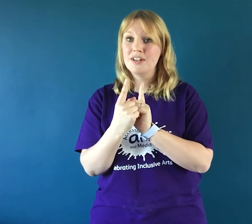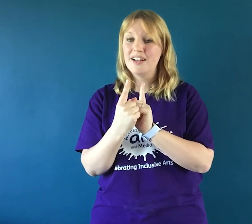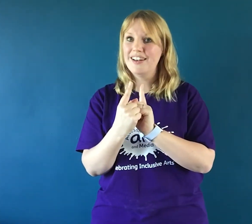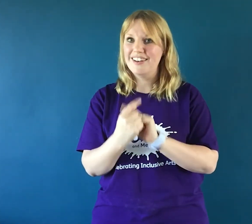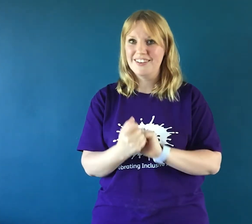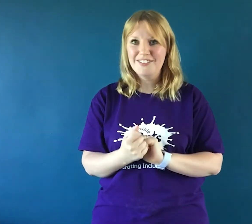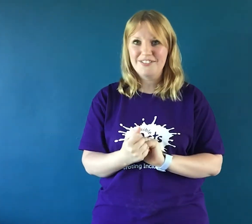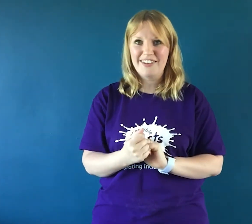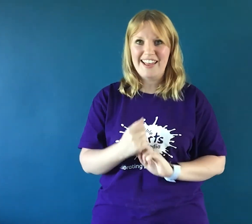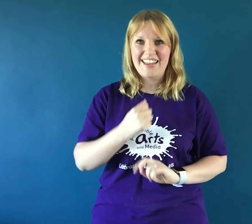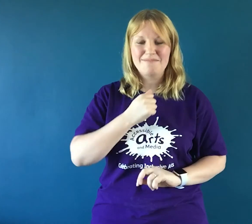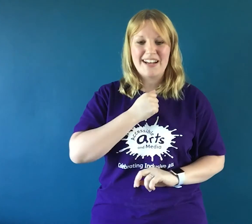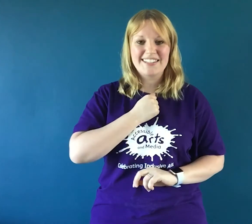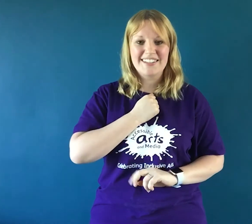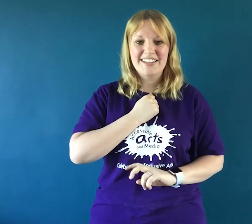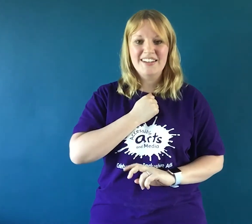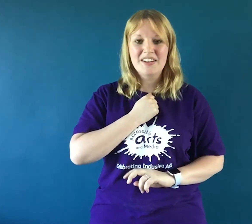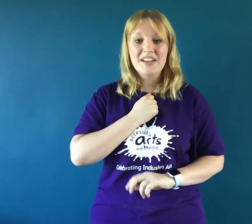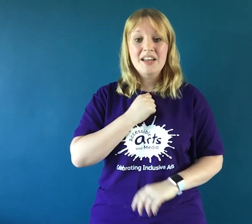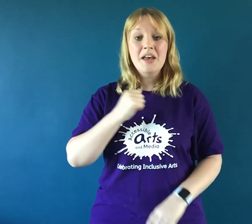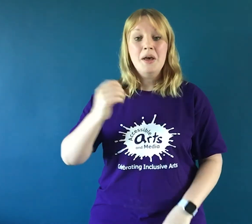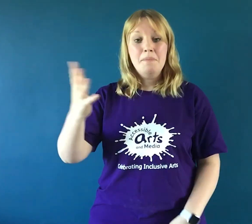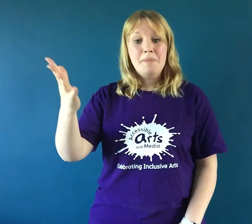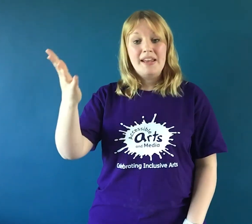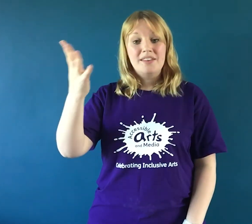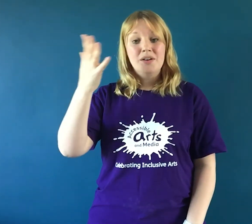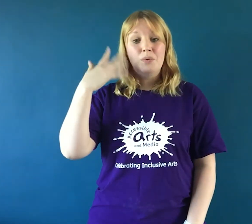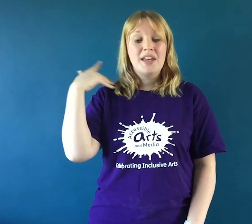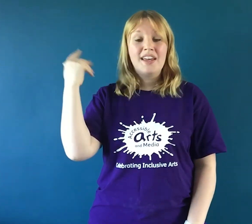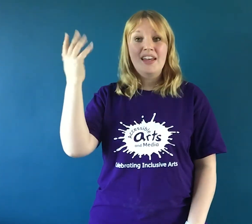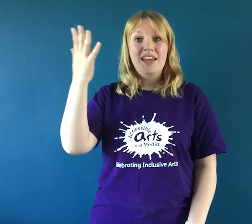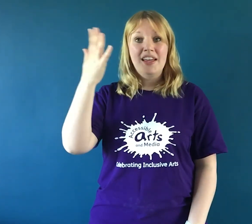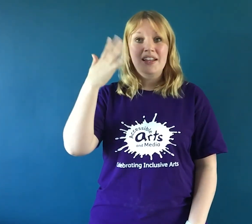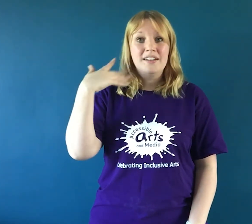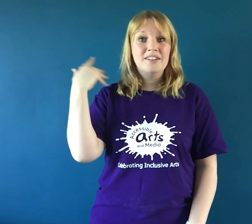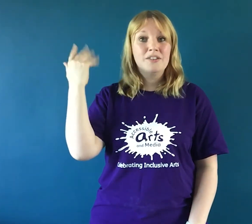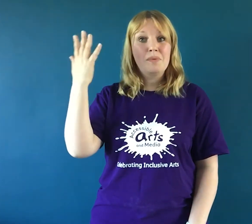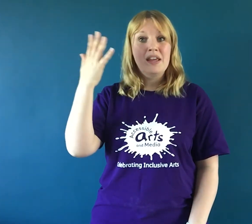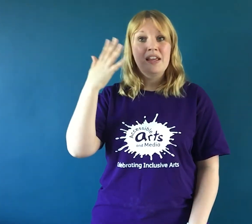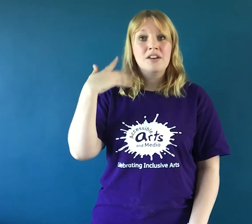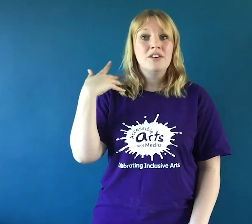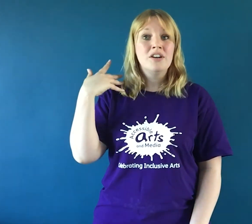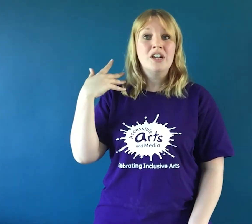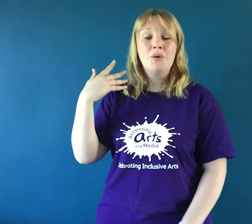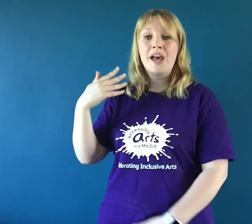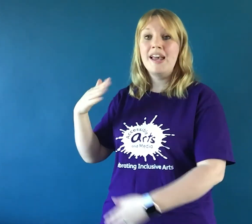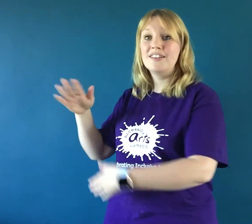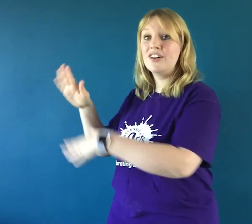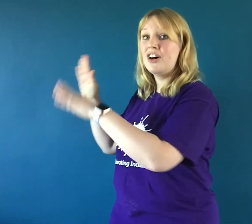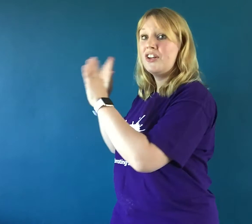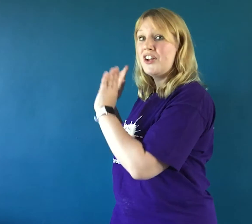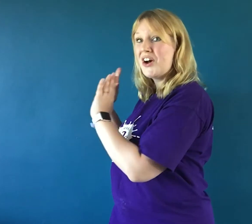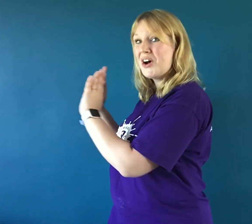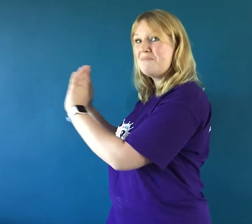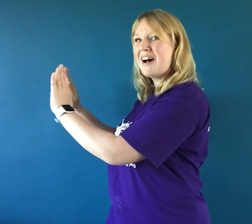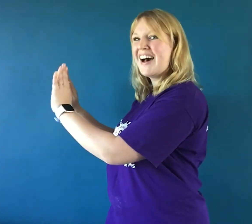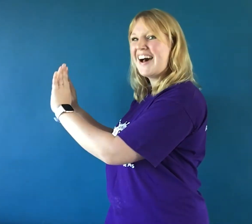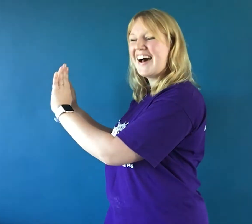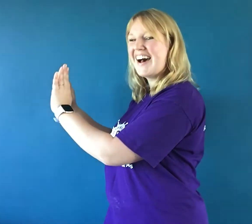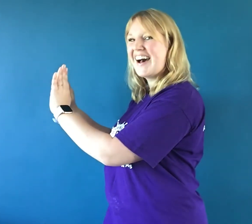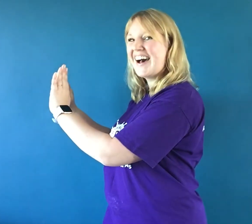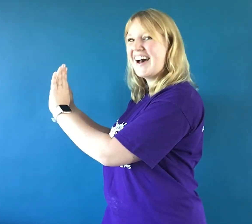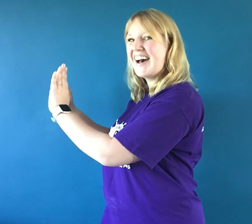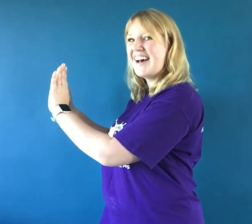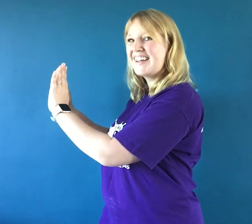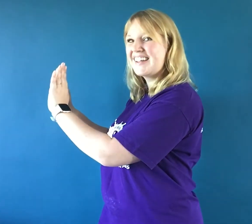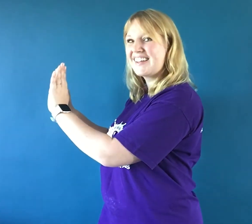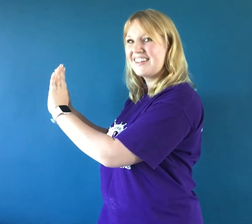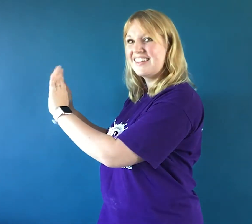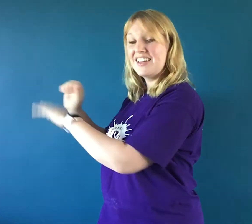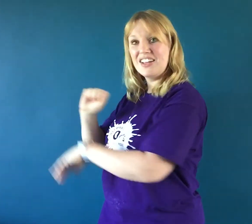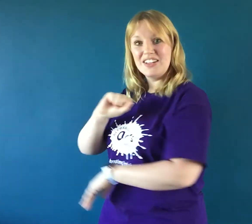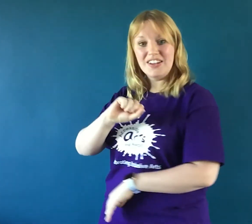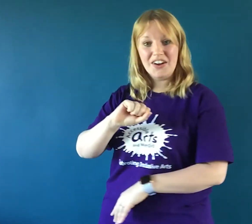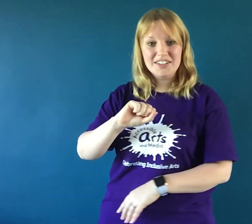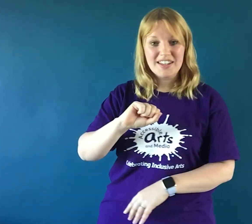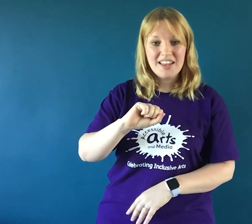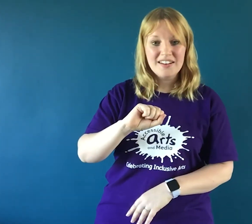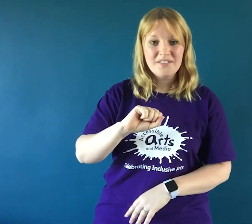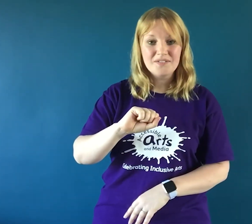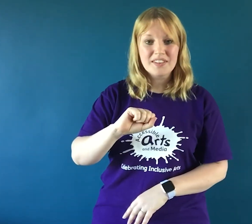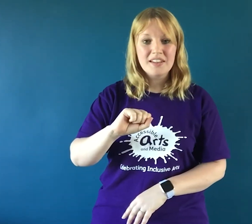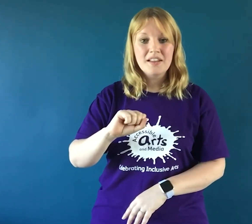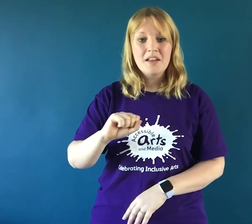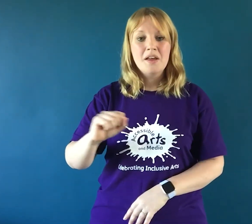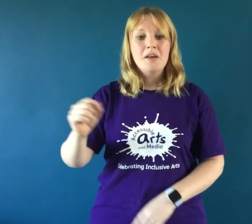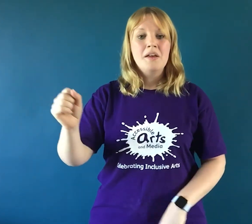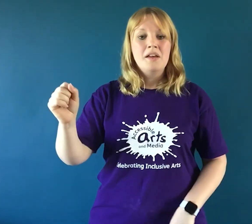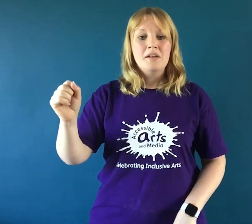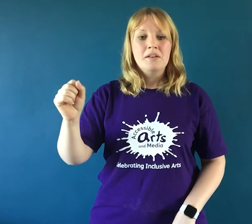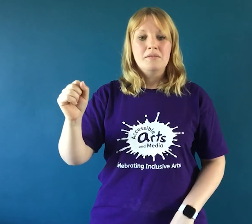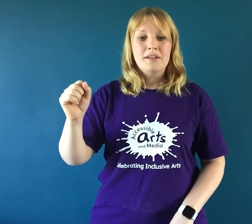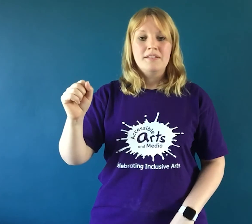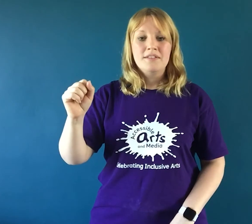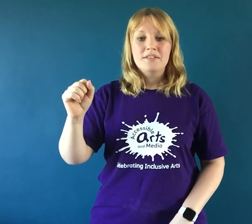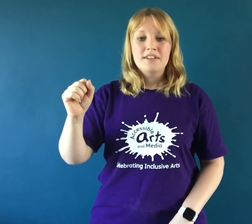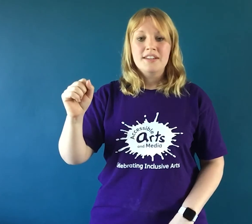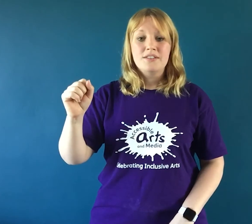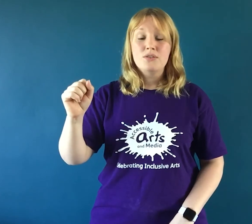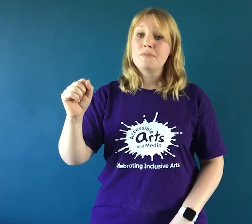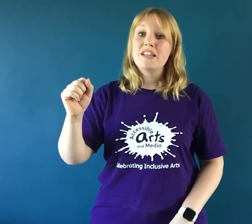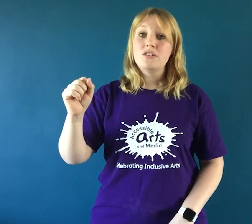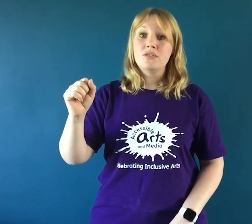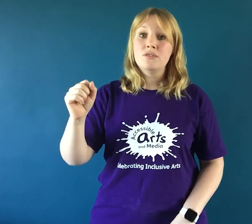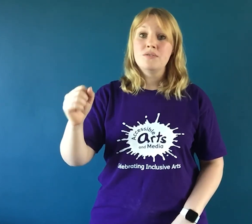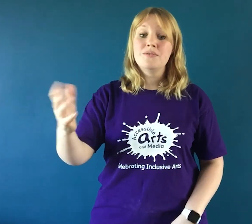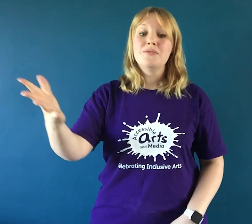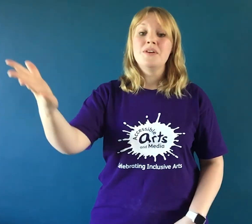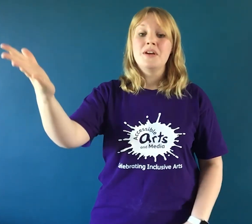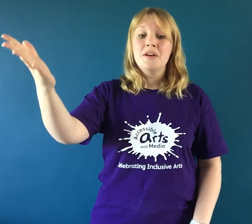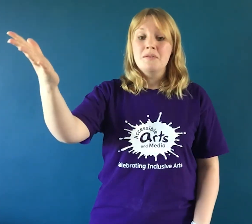Lovely. My turn. May the wind be always on your back. Your turn. May the road rise to meet you.